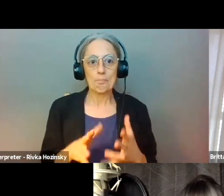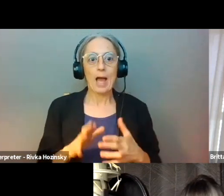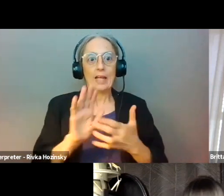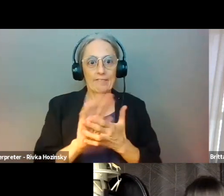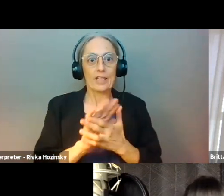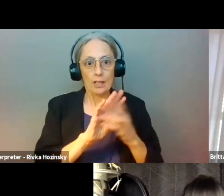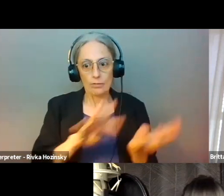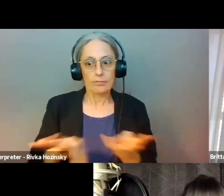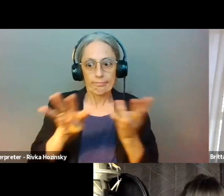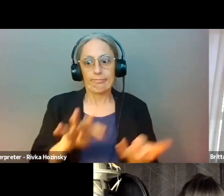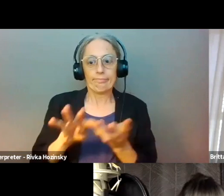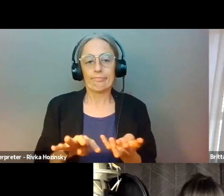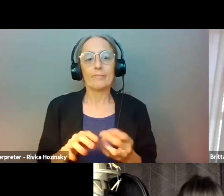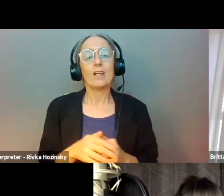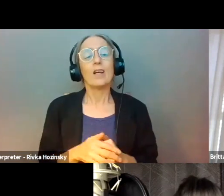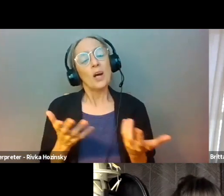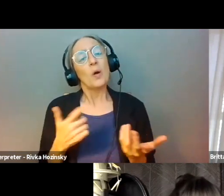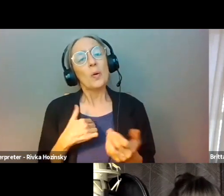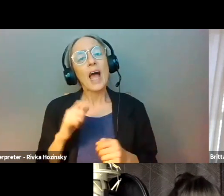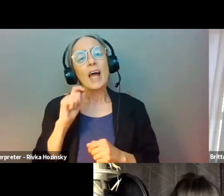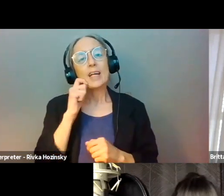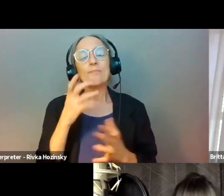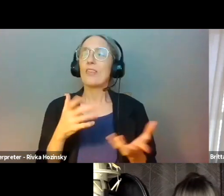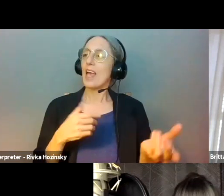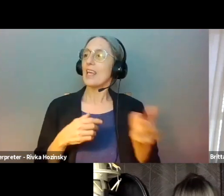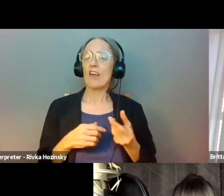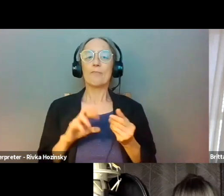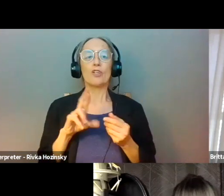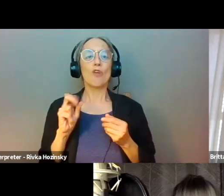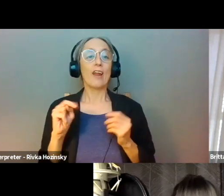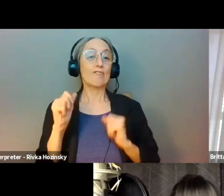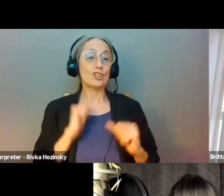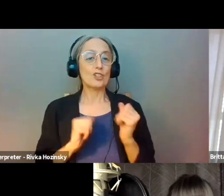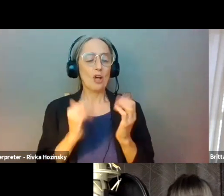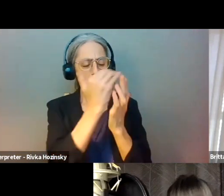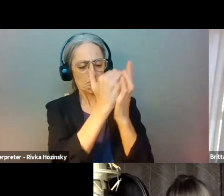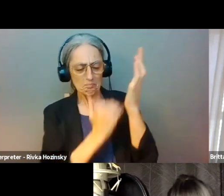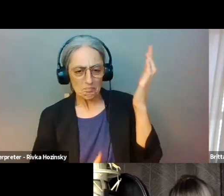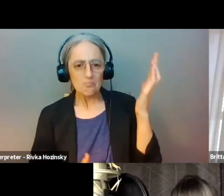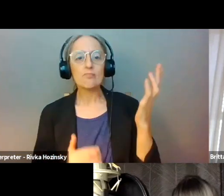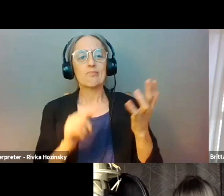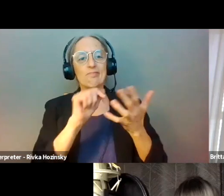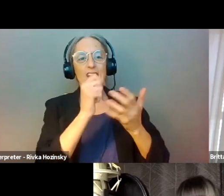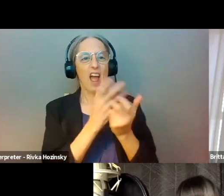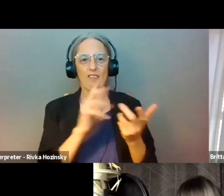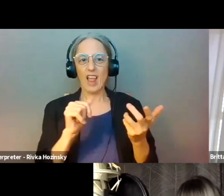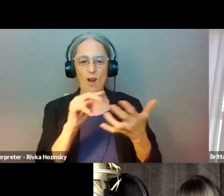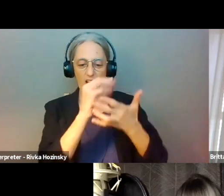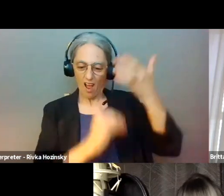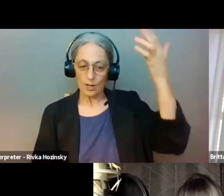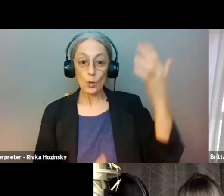for those we did have a really neat, I was given a run of show down to not only the names of who was going to be in the segment I was about